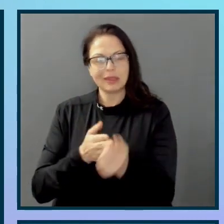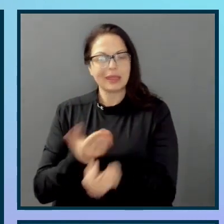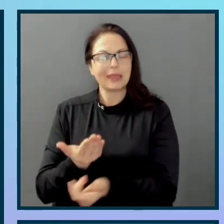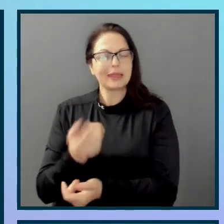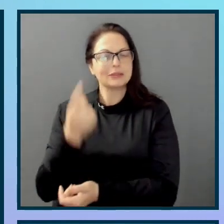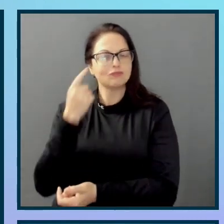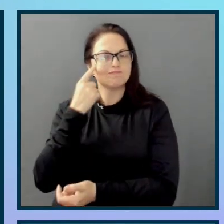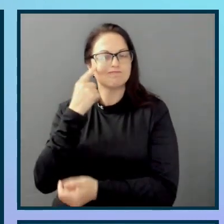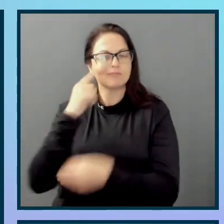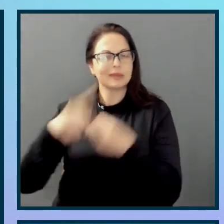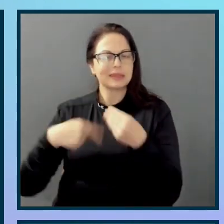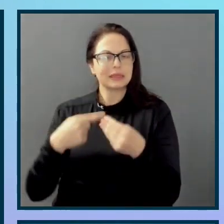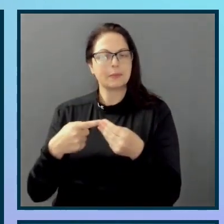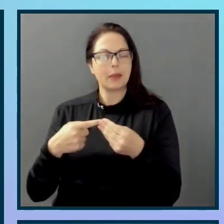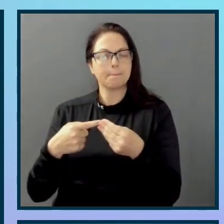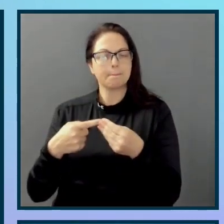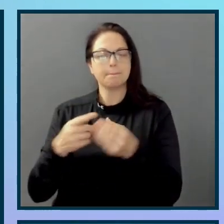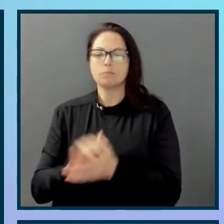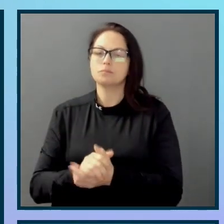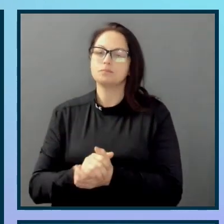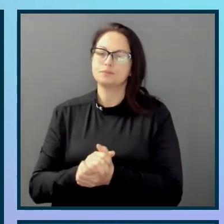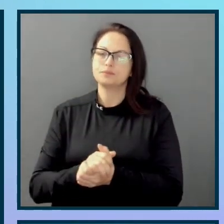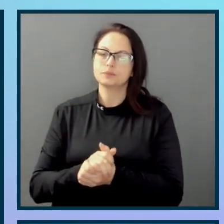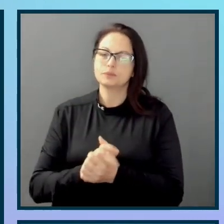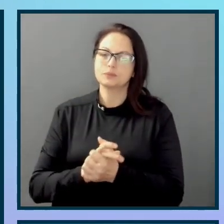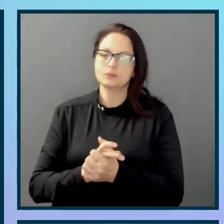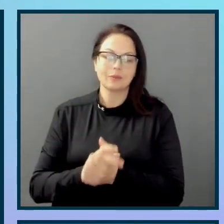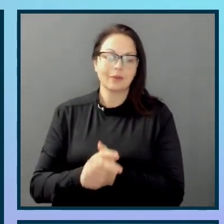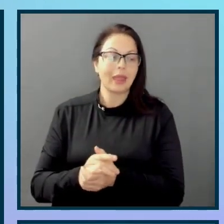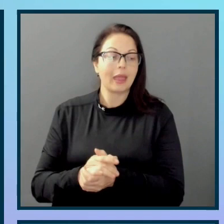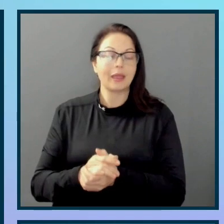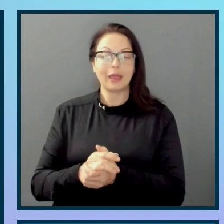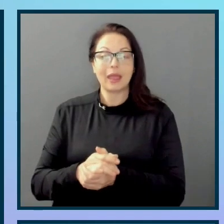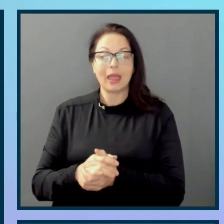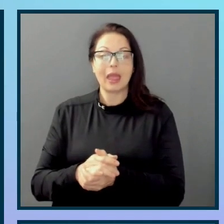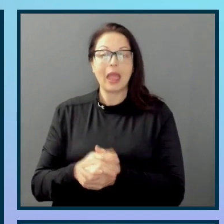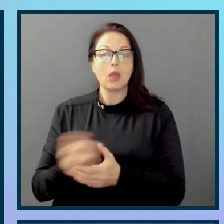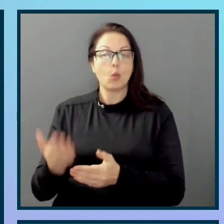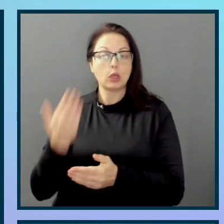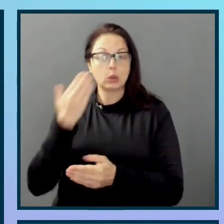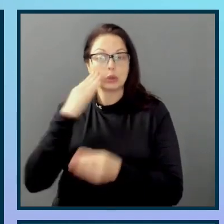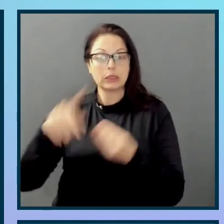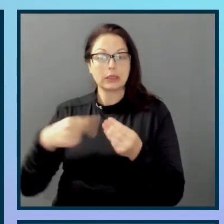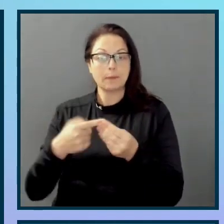hell or high water. And it's with this spirit in mind that we are presenting these practices today,